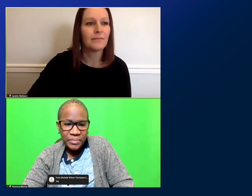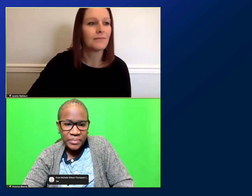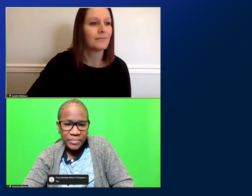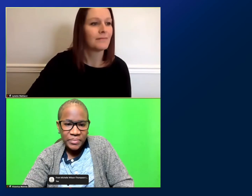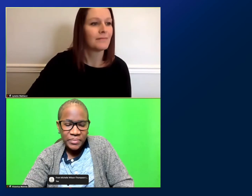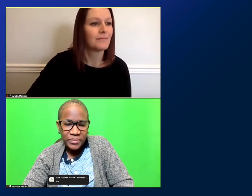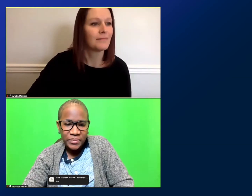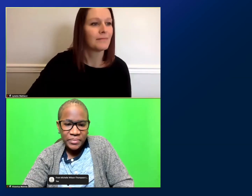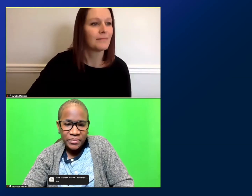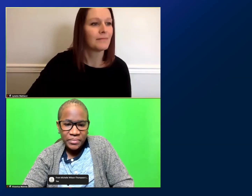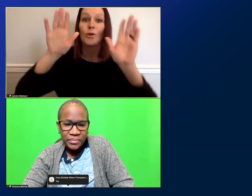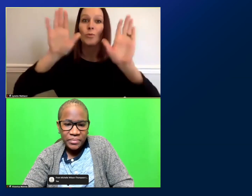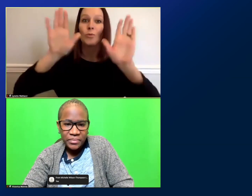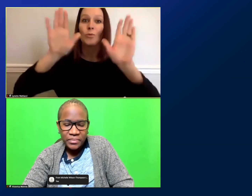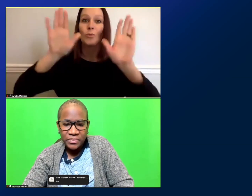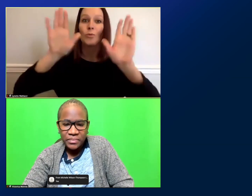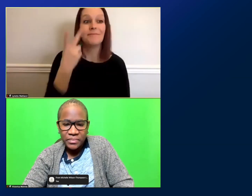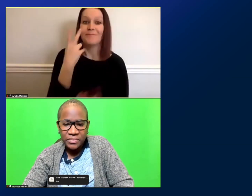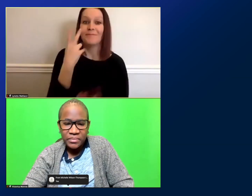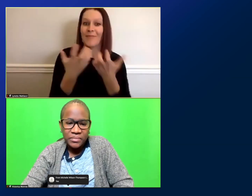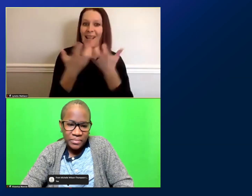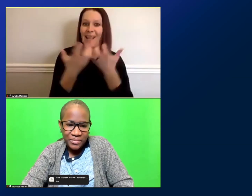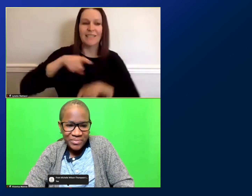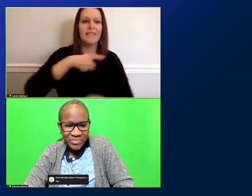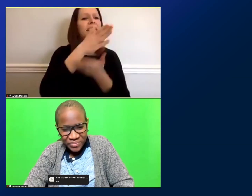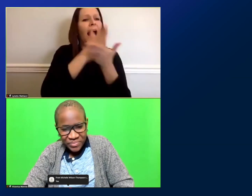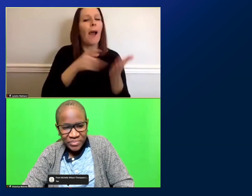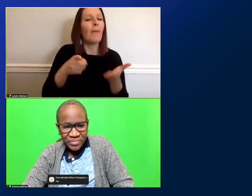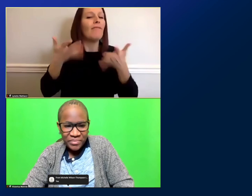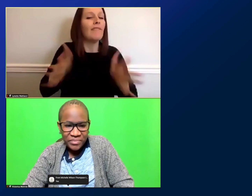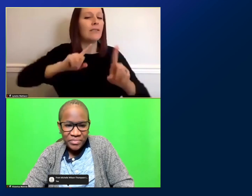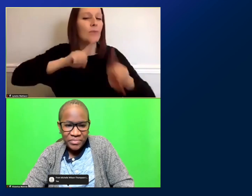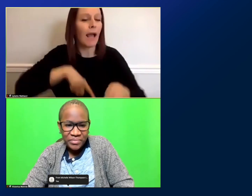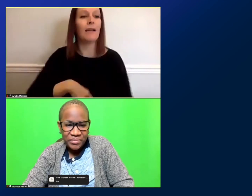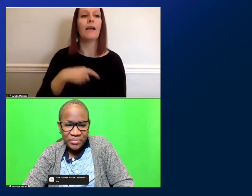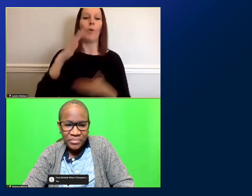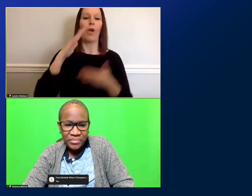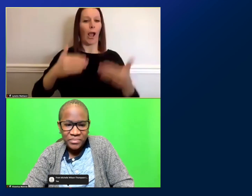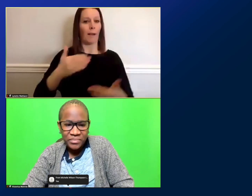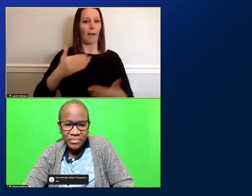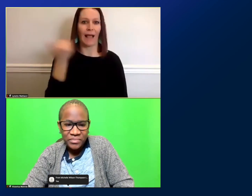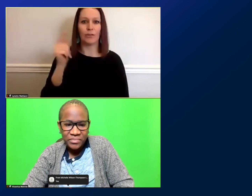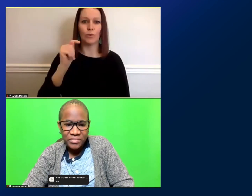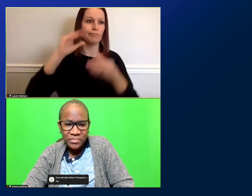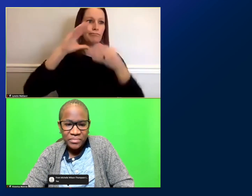so that was great that was great obviously some of the questions have it seems like may have been responded to during the presentation if they were submitted earlier